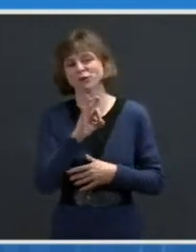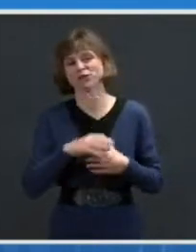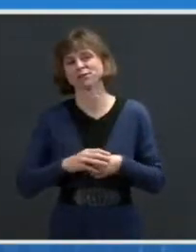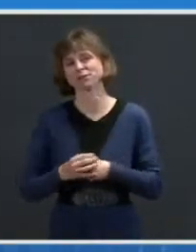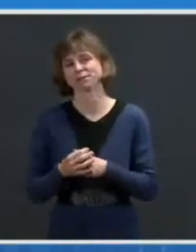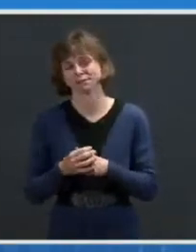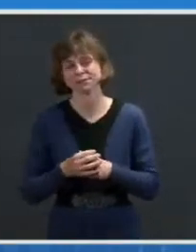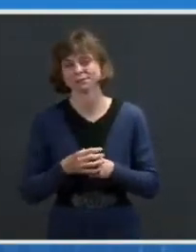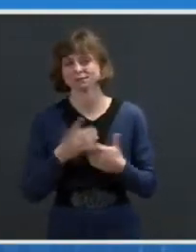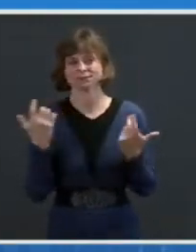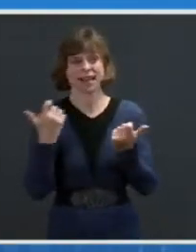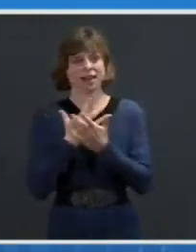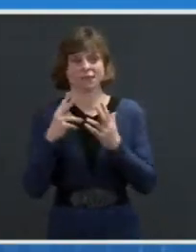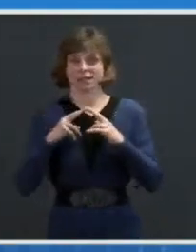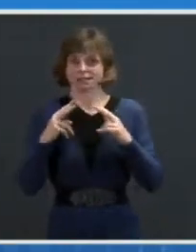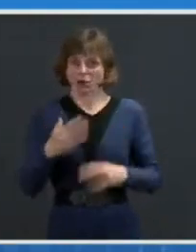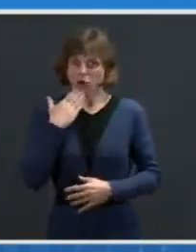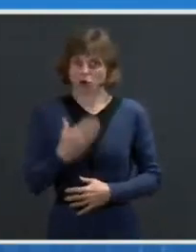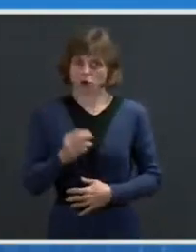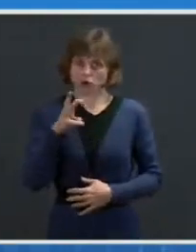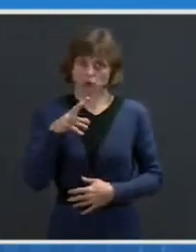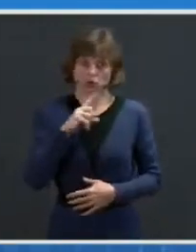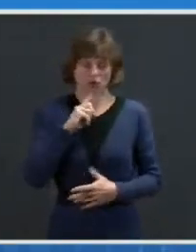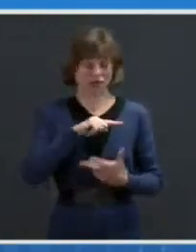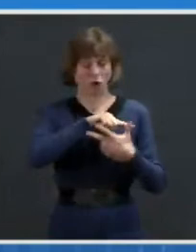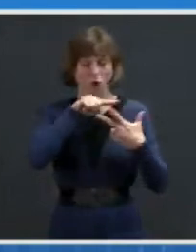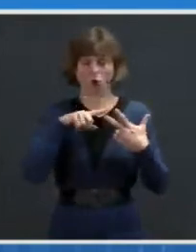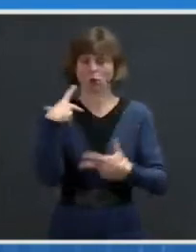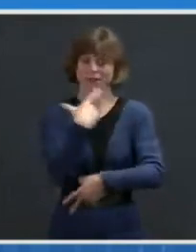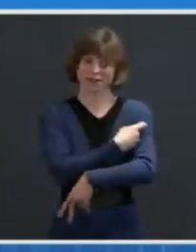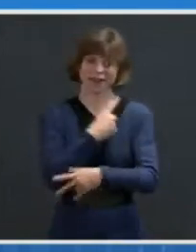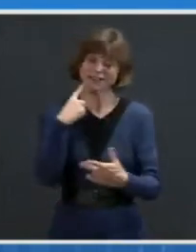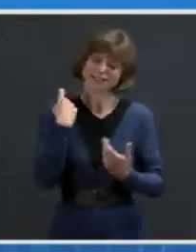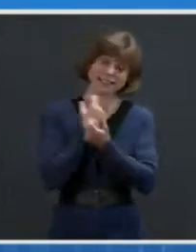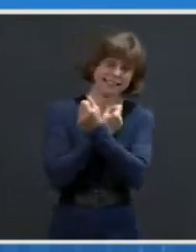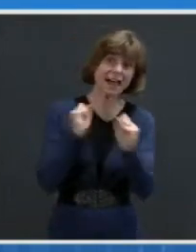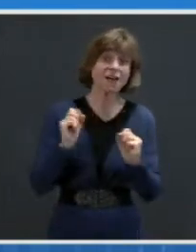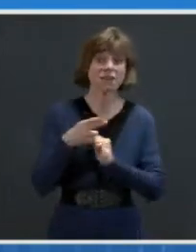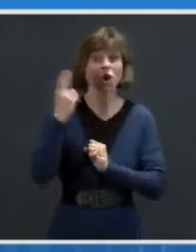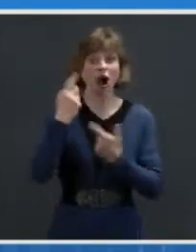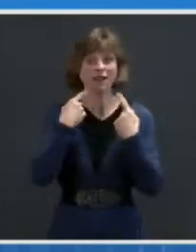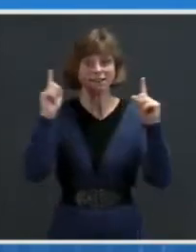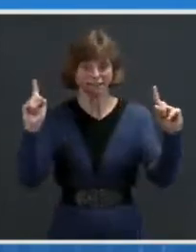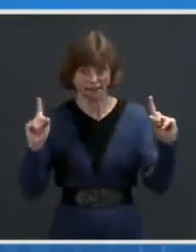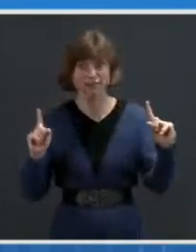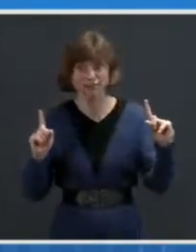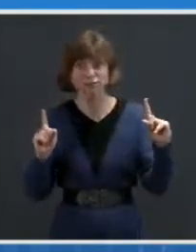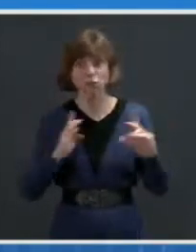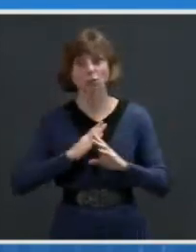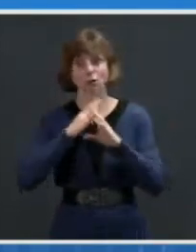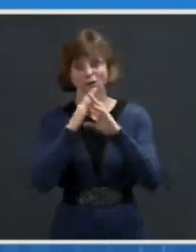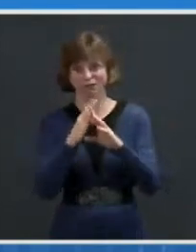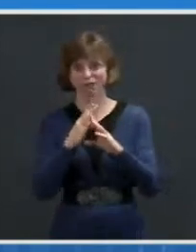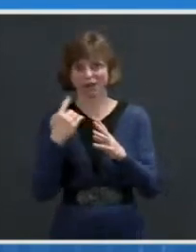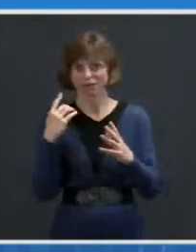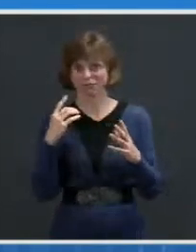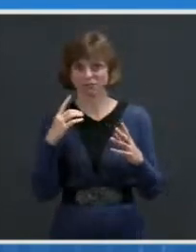RESEARCH. I WILL STOP AND HANDED OVER TO DR. NUNEZ-SMITH. THANKS SO MUCH, DR. FAUCI.